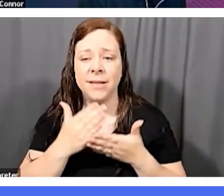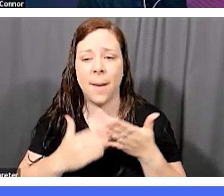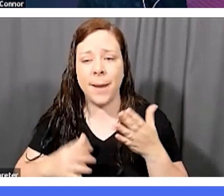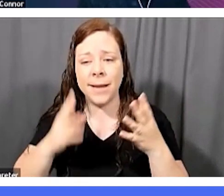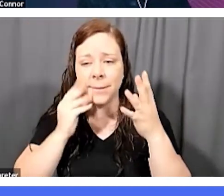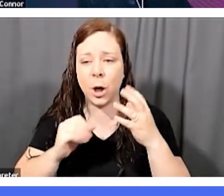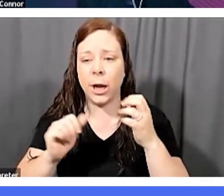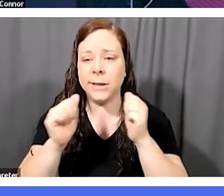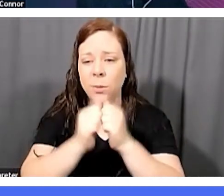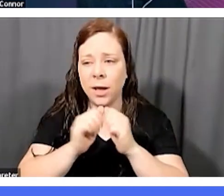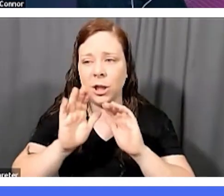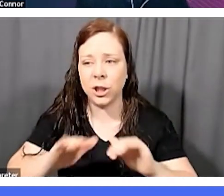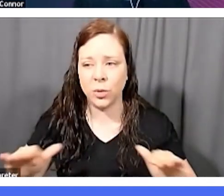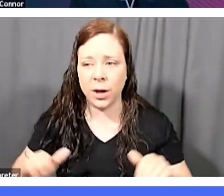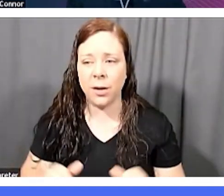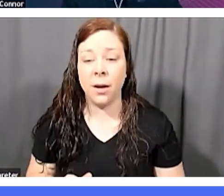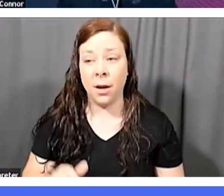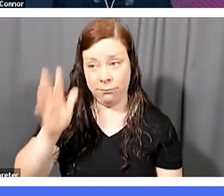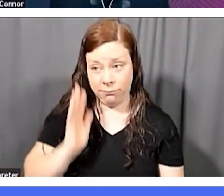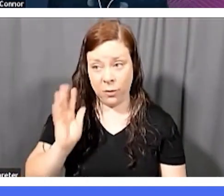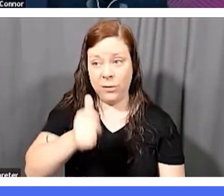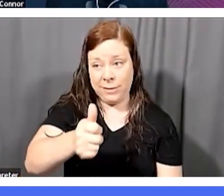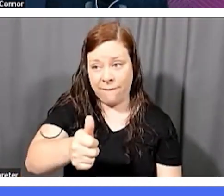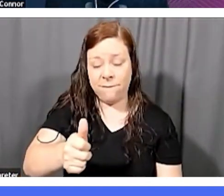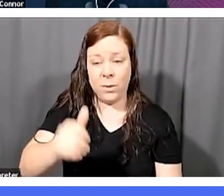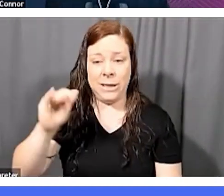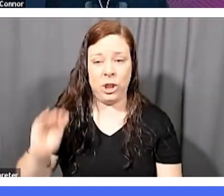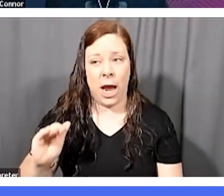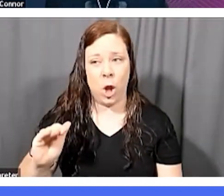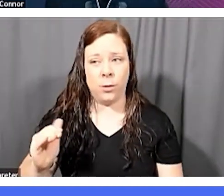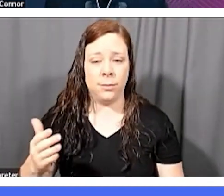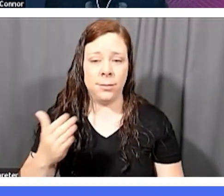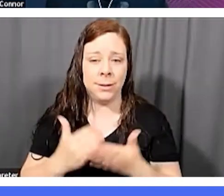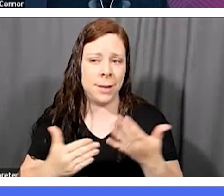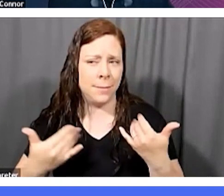at some point were children, so maybe some of you still are, which is fantastic.